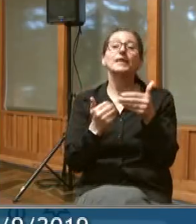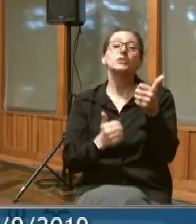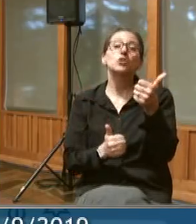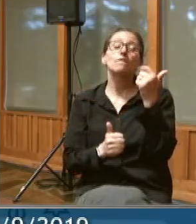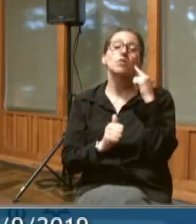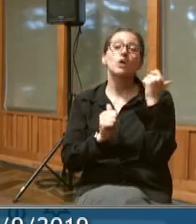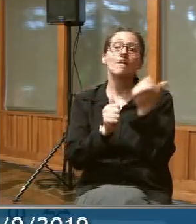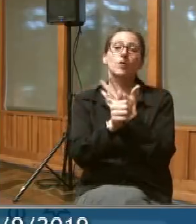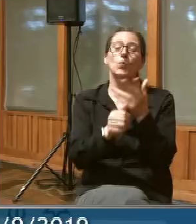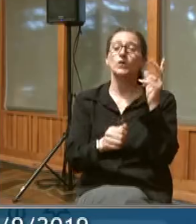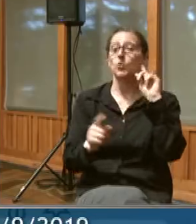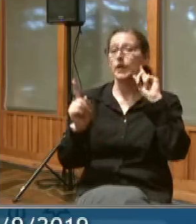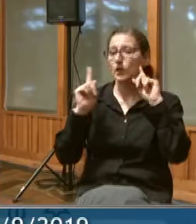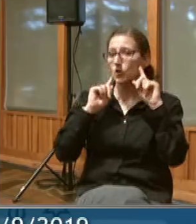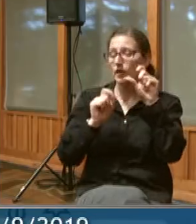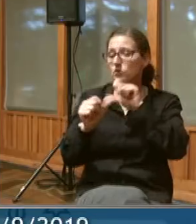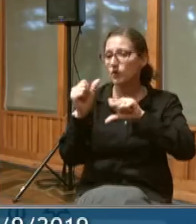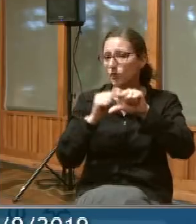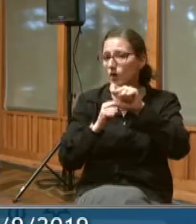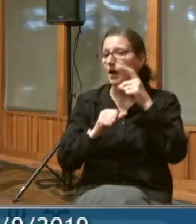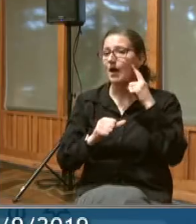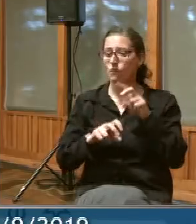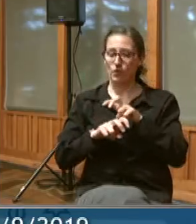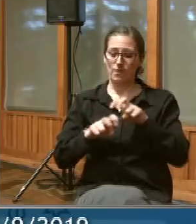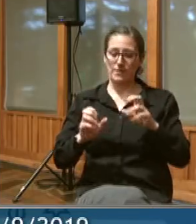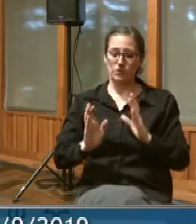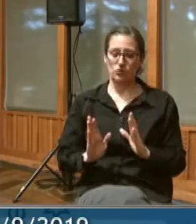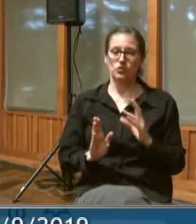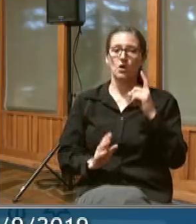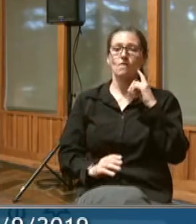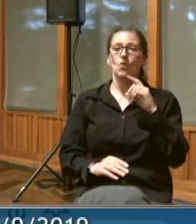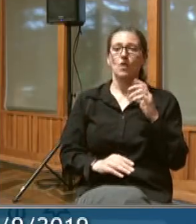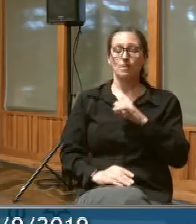THAT IS THAT EVERYONE HAS A RIGHT TO SHARE THEIR VIEWS RESPECTFULLY. IT WILL BE EASIER FOR ALL OF US